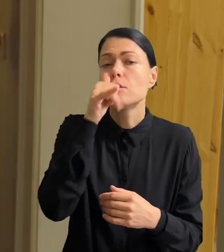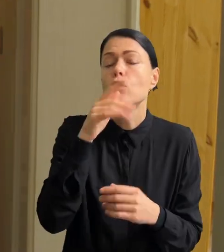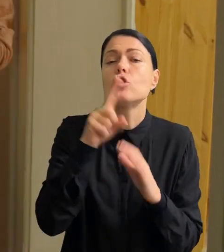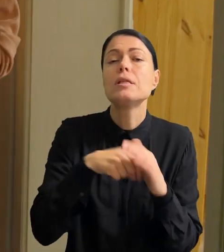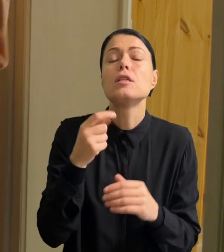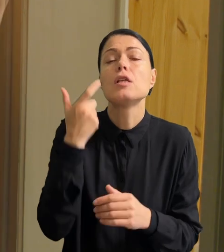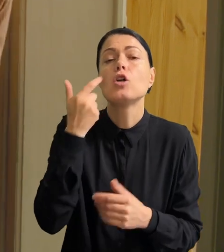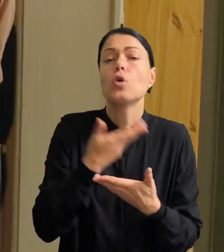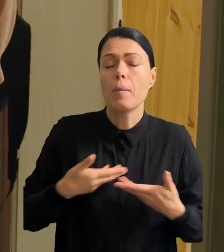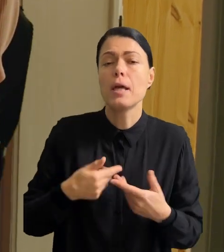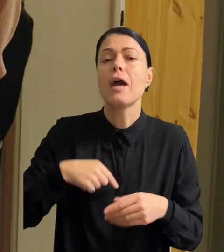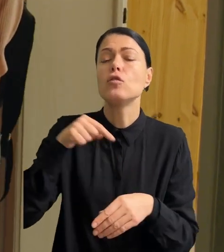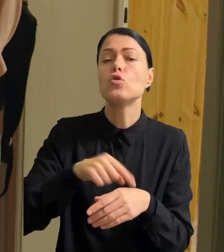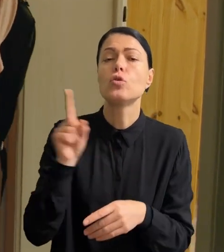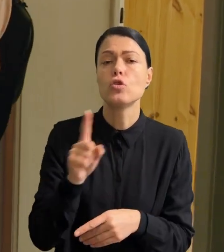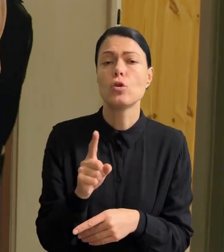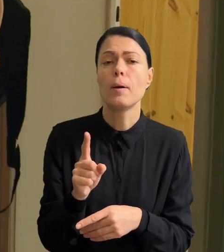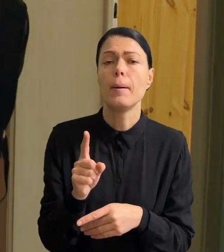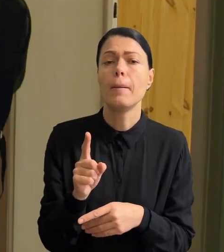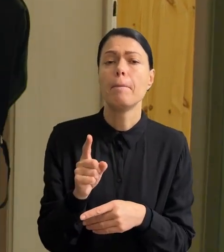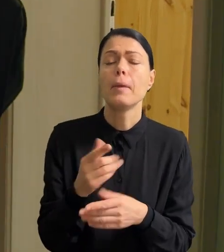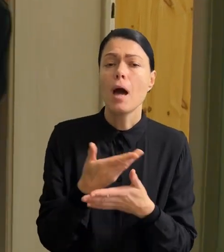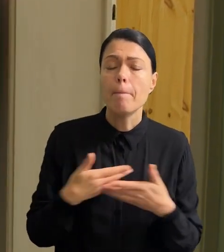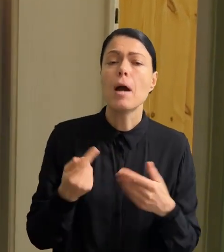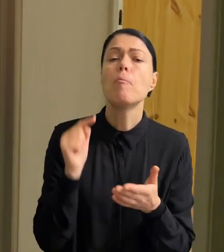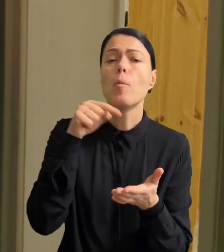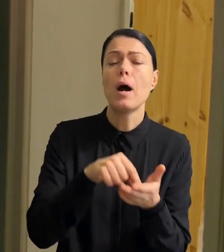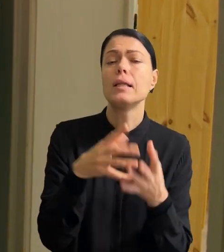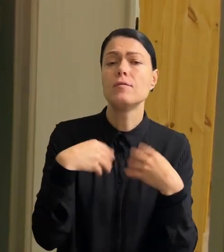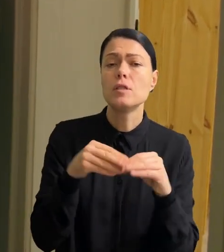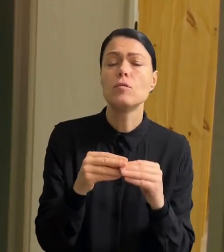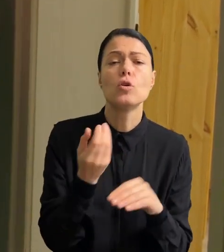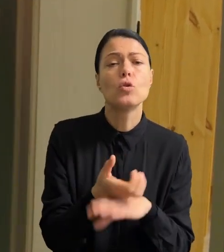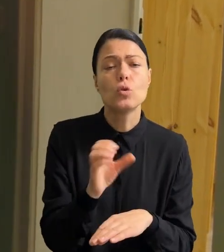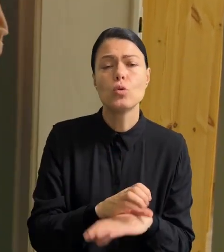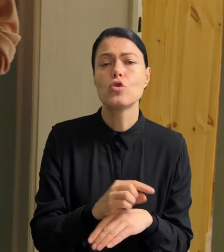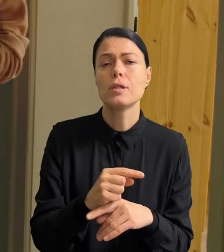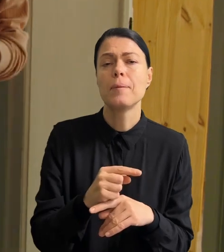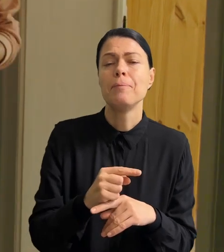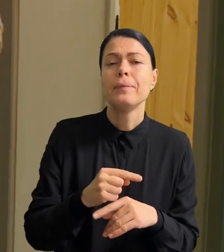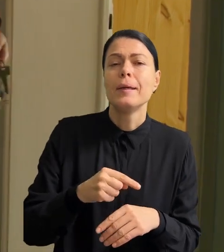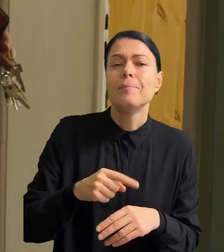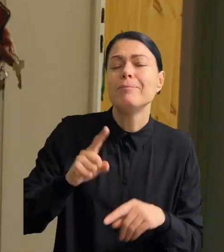I felt like we came to a family that was very similar to us in spirit.